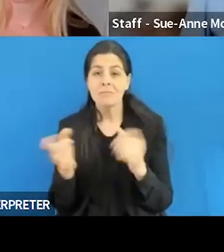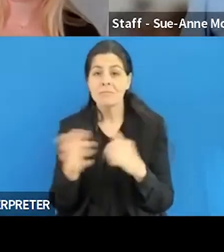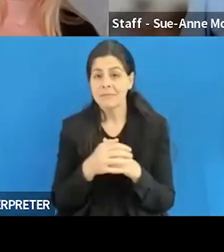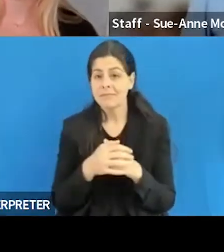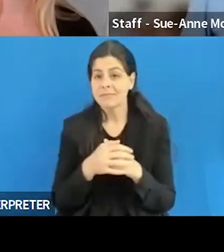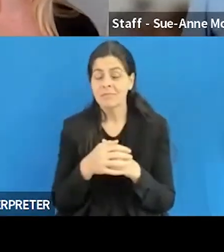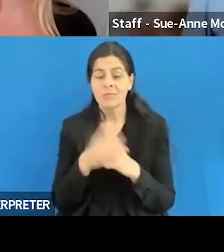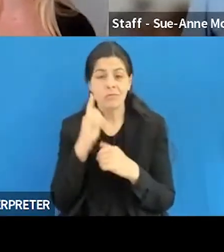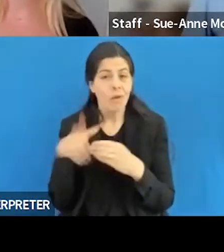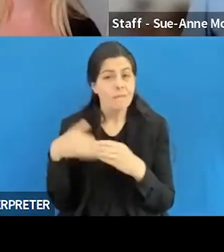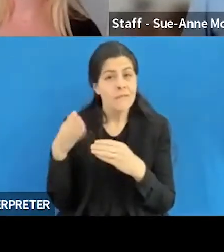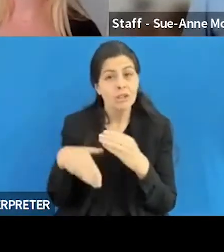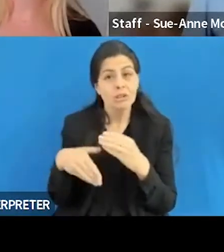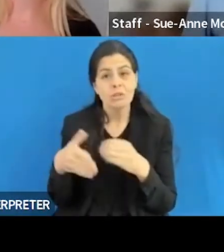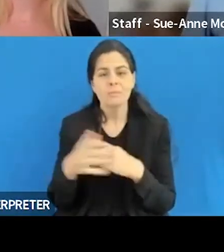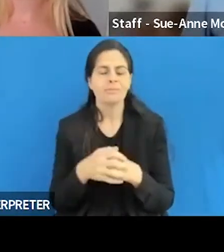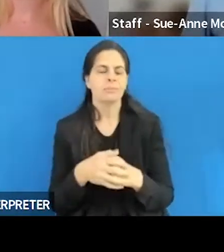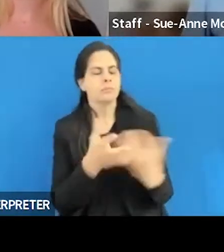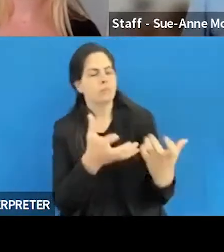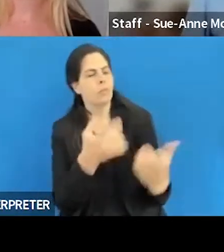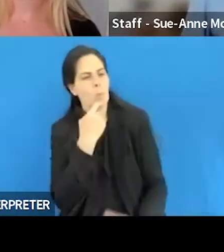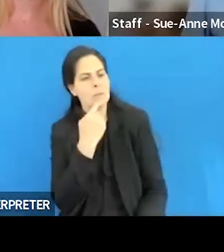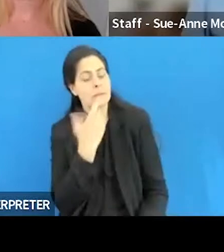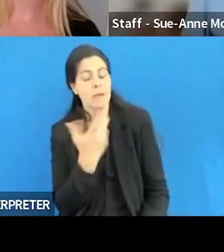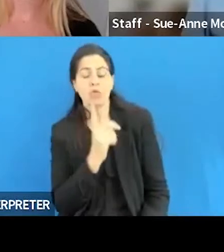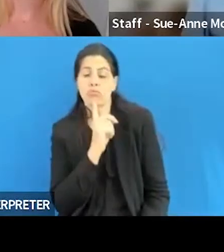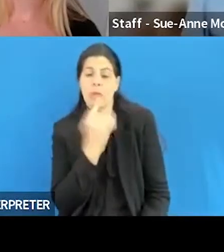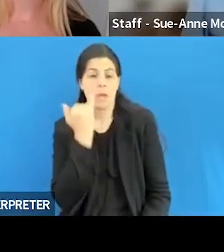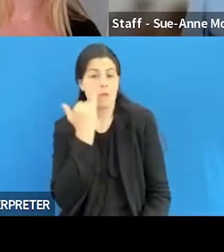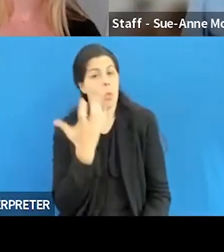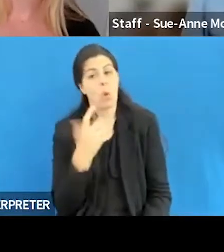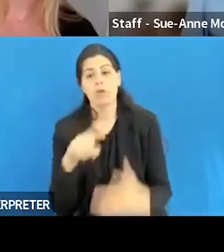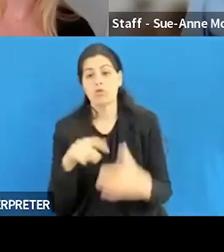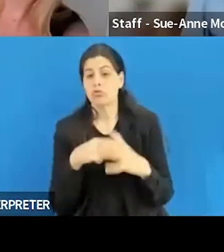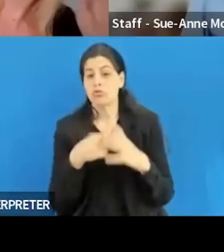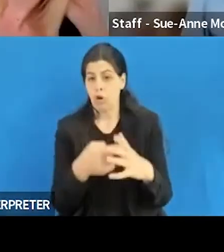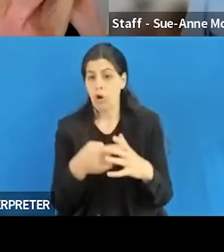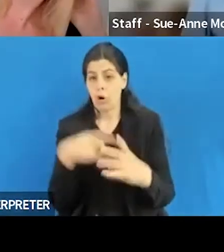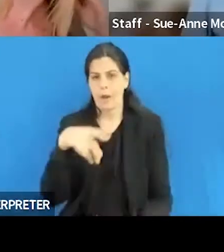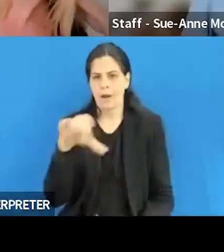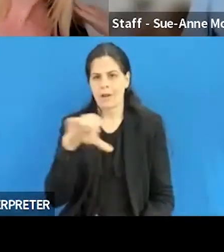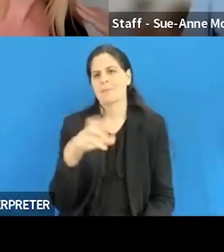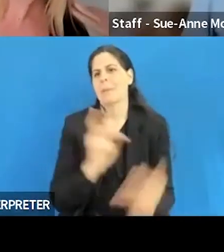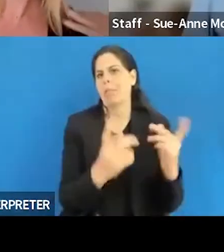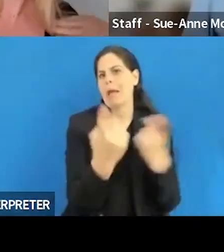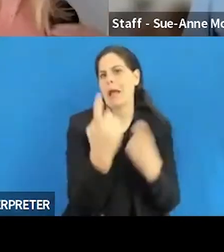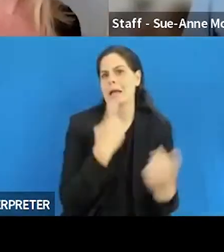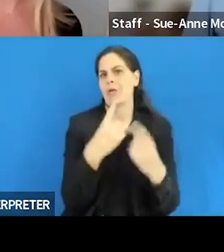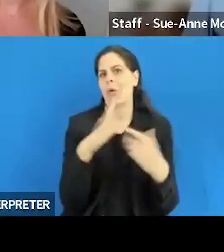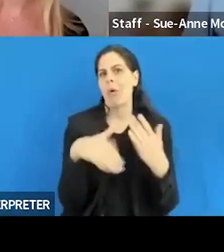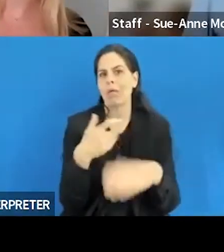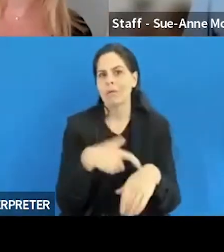I would say really if you wanna start a podcast, 'cause people ask me all the time and then they hear how much work I put into it